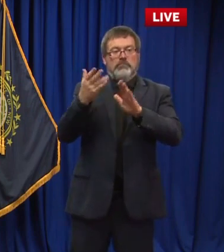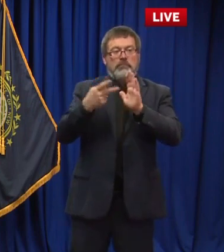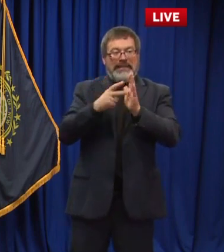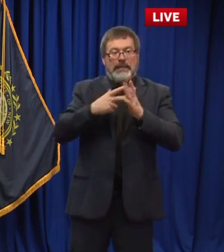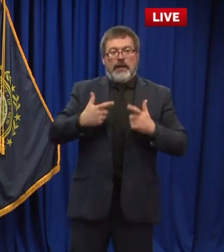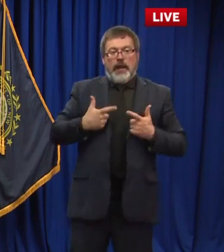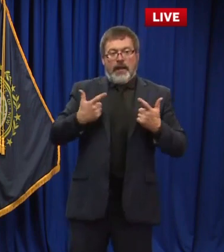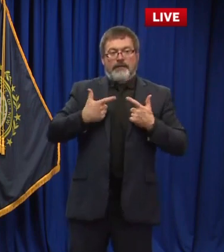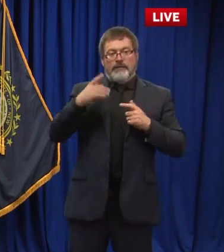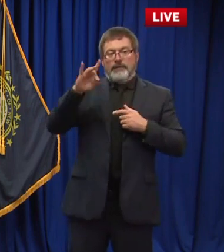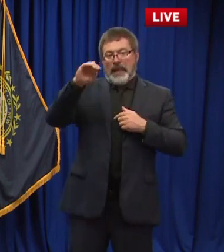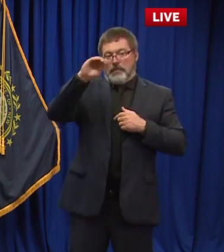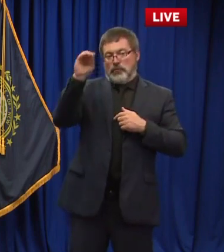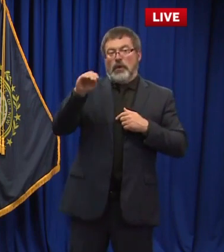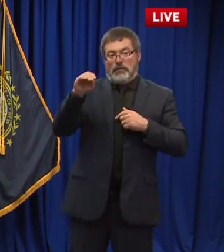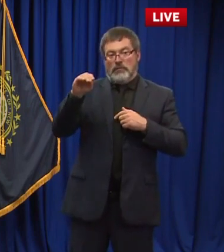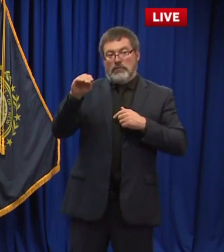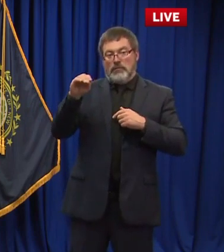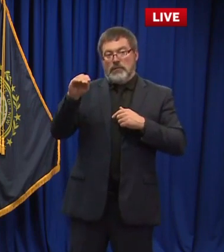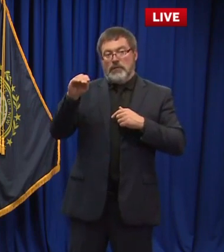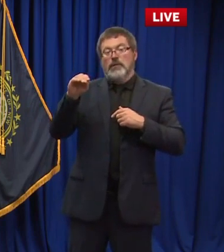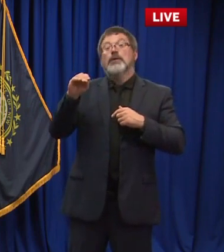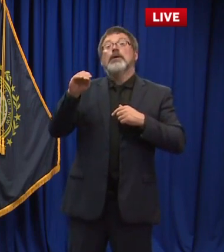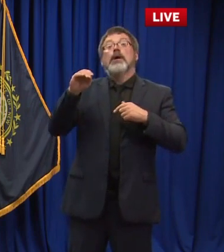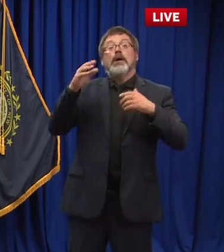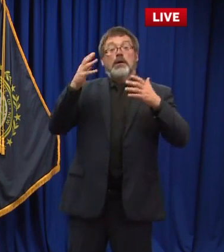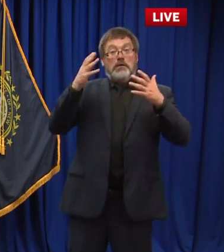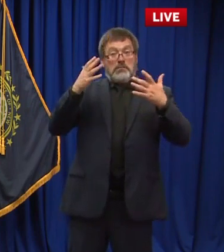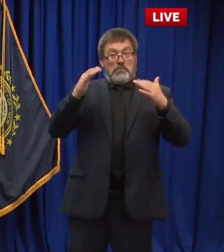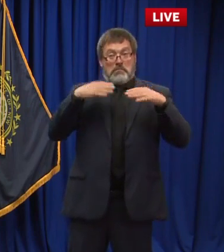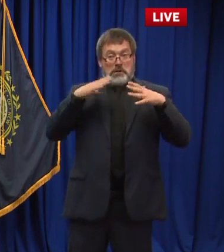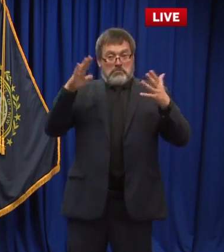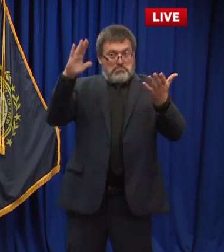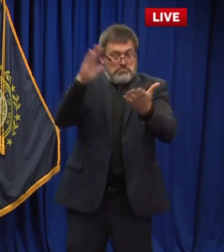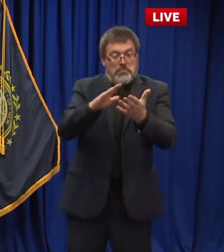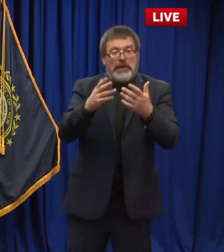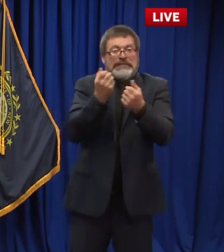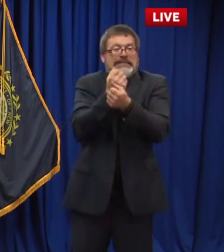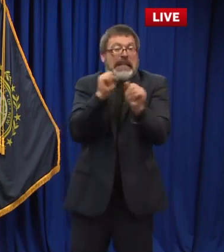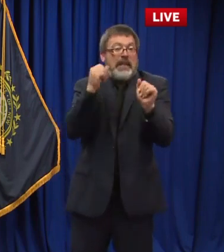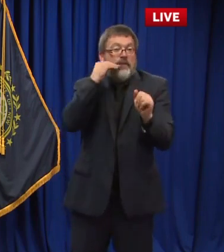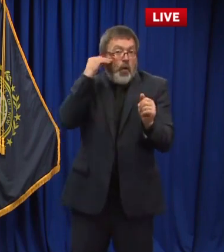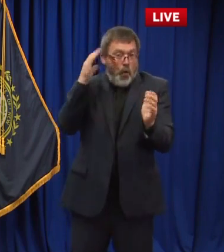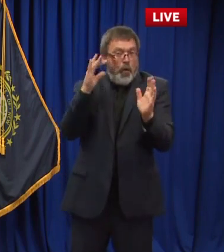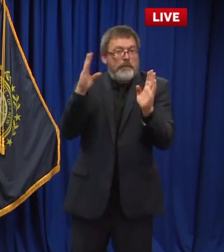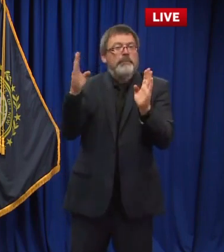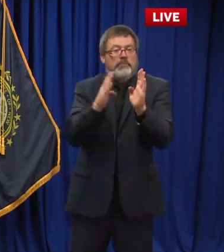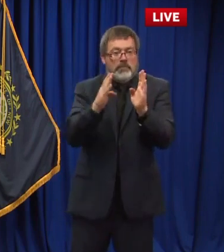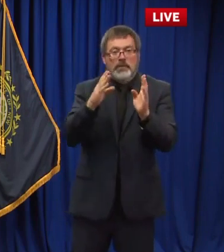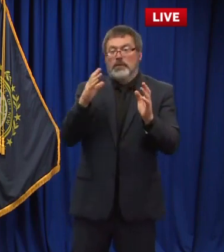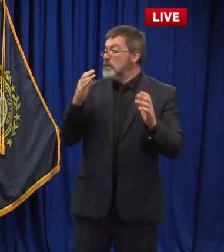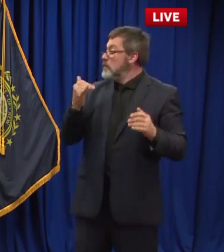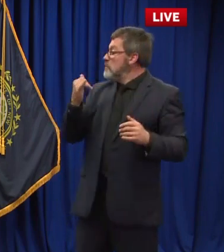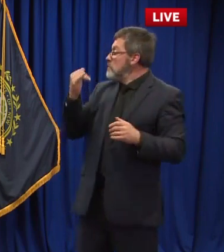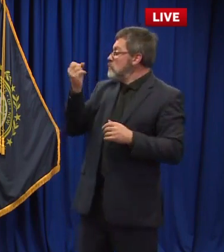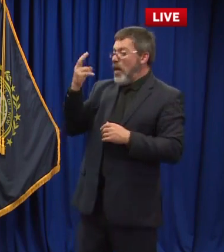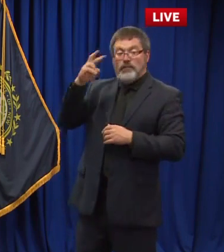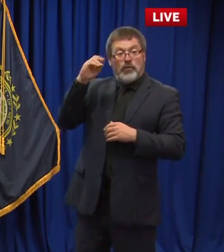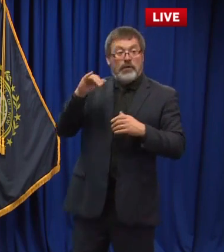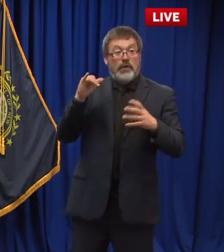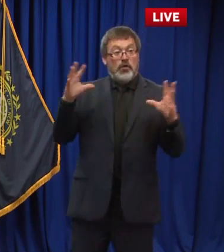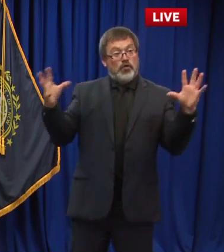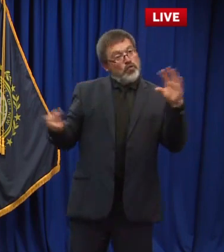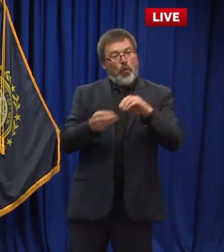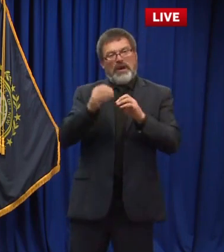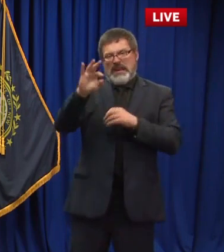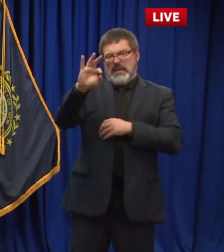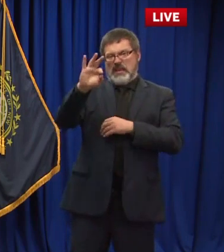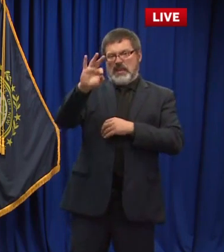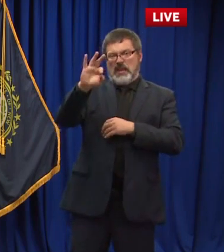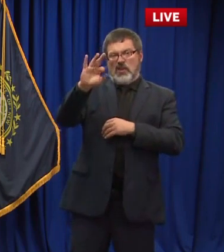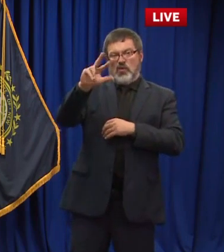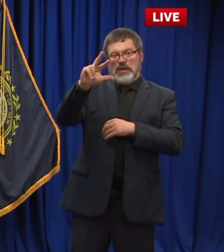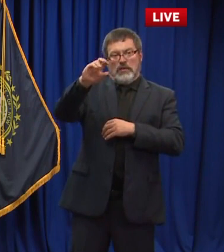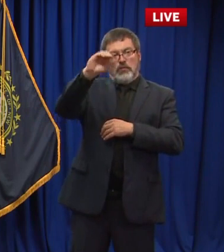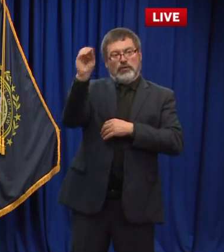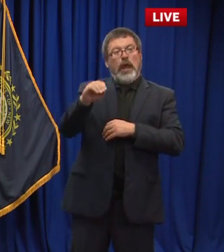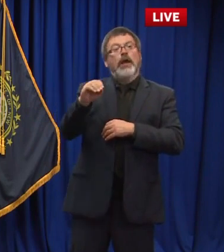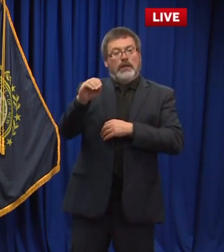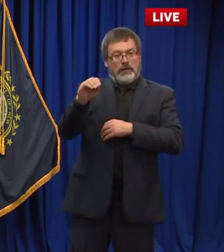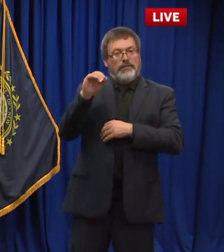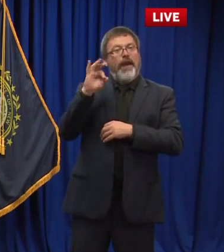THE 12.2% YOU SEE ON THE RIGHT-HAND SIDE IN YELLOW, THAT IS WHAT HAS COME BACK DURING THE SAFER AT HOME PERIOD.